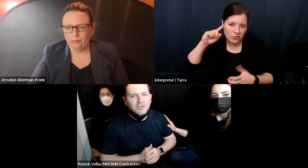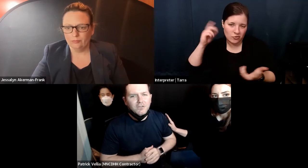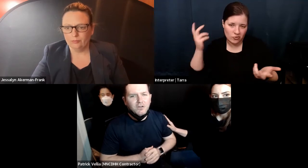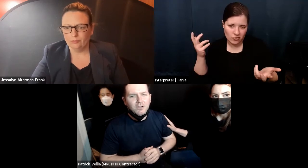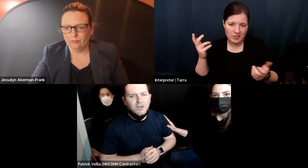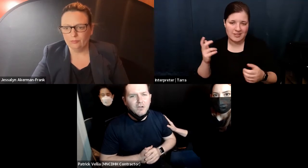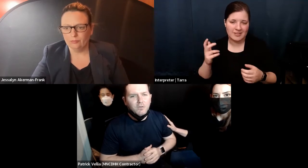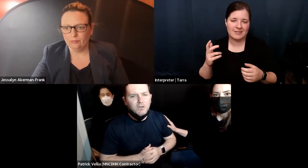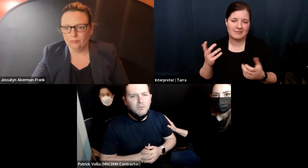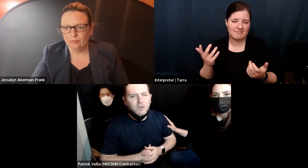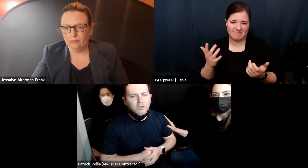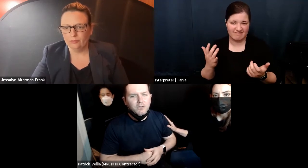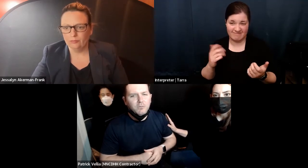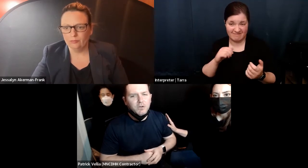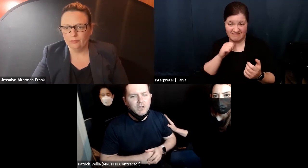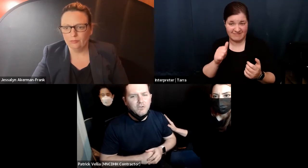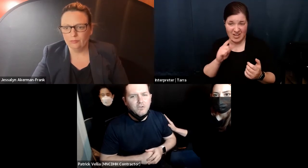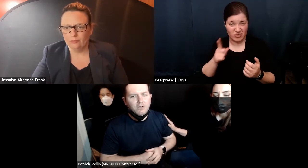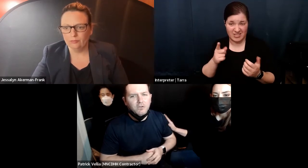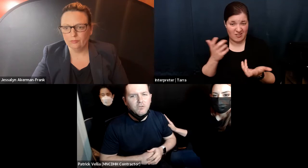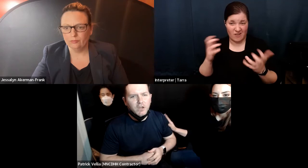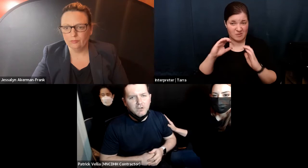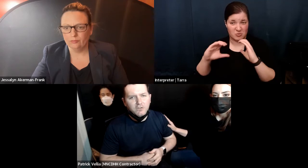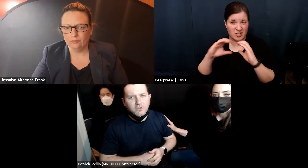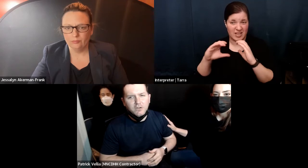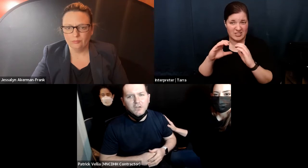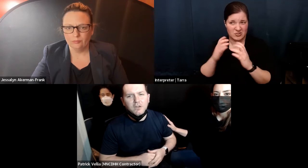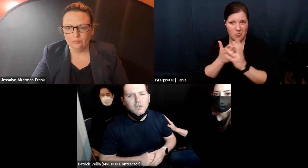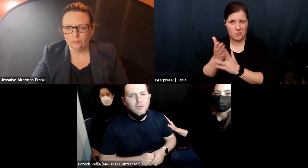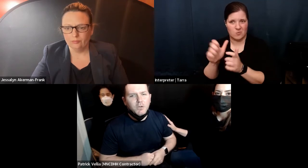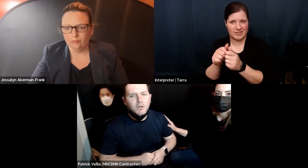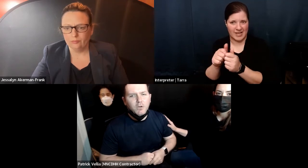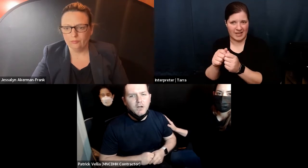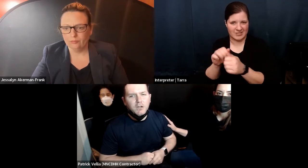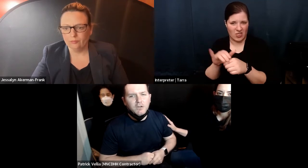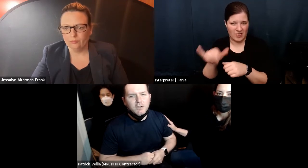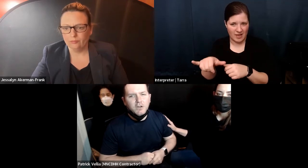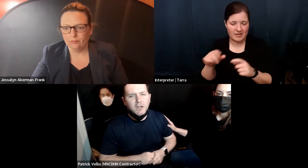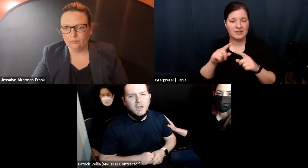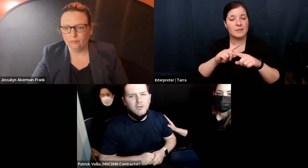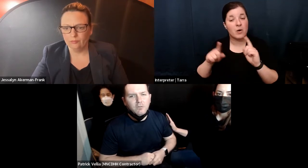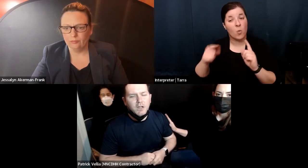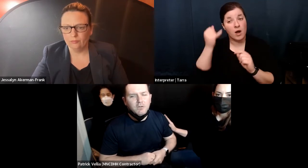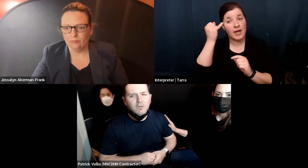But the problem is, then you have to use your ears.